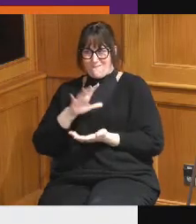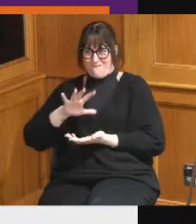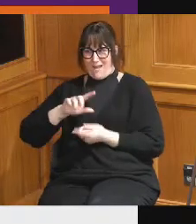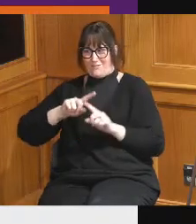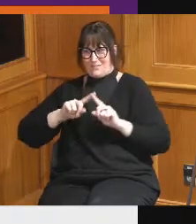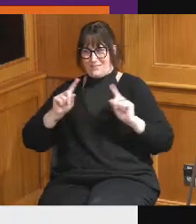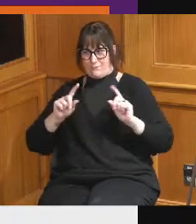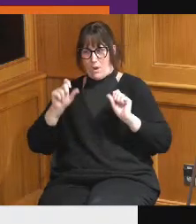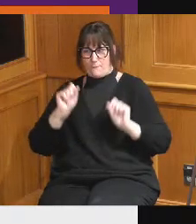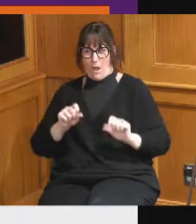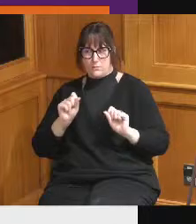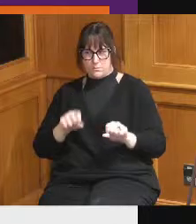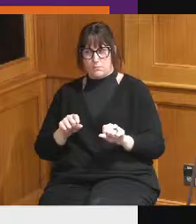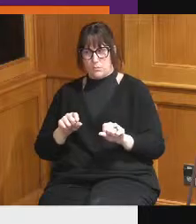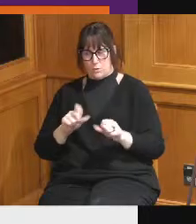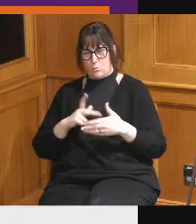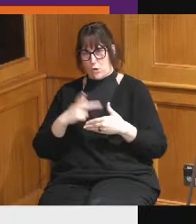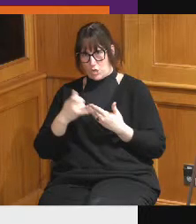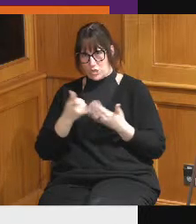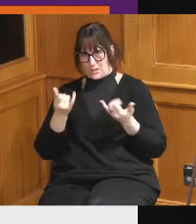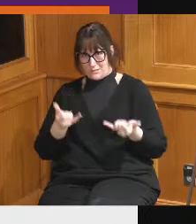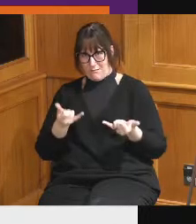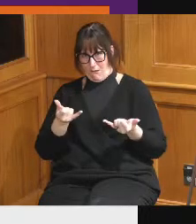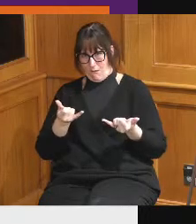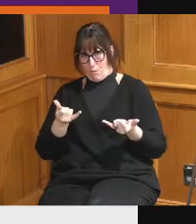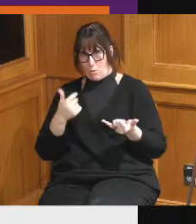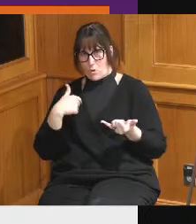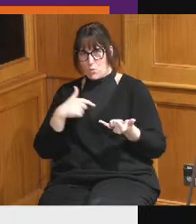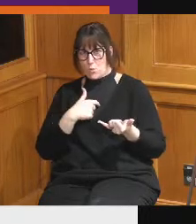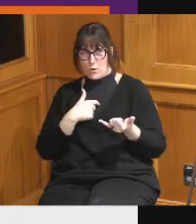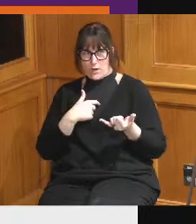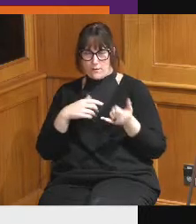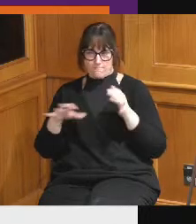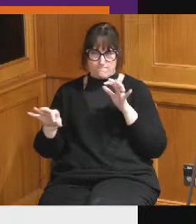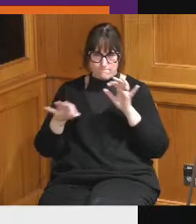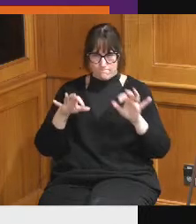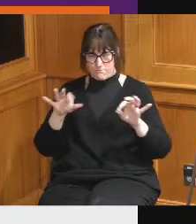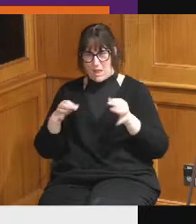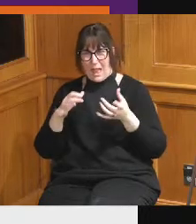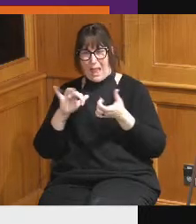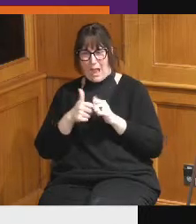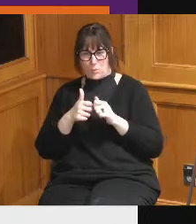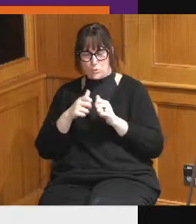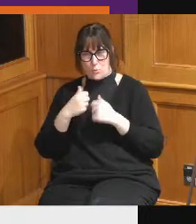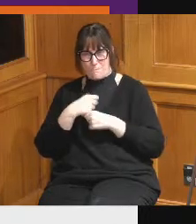possible projects and we're sort of working through how to make those work right now and